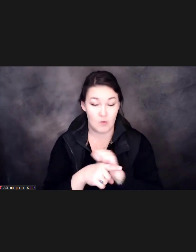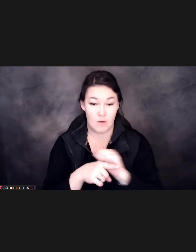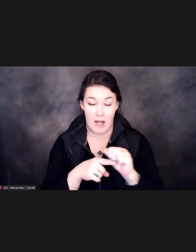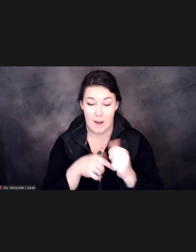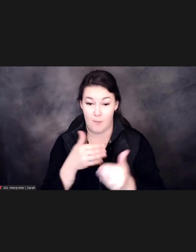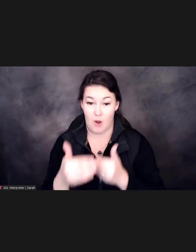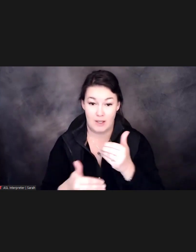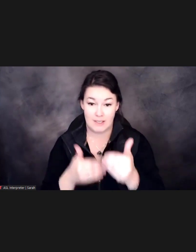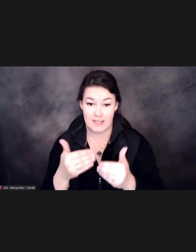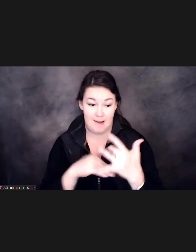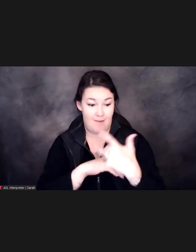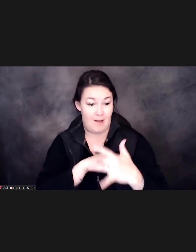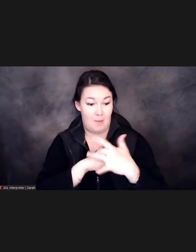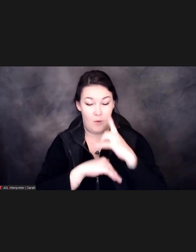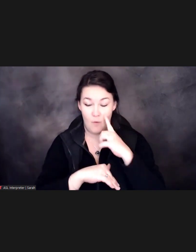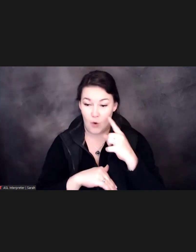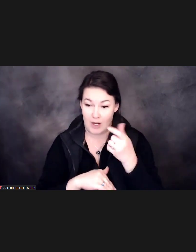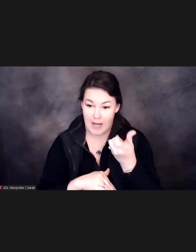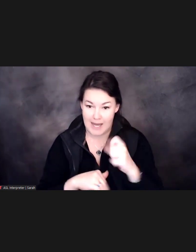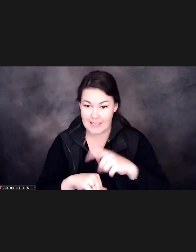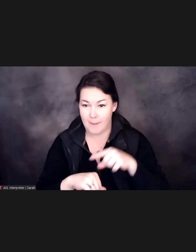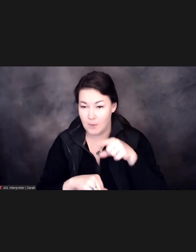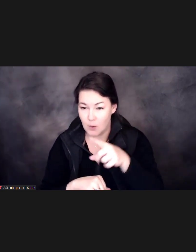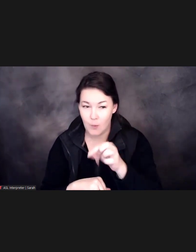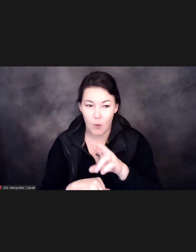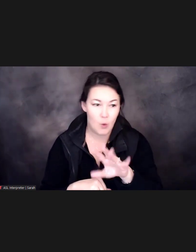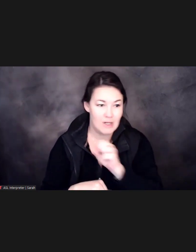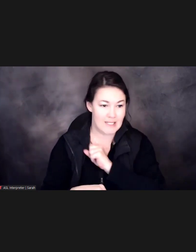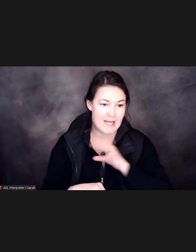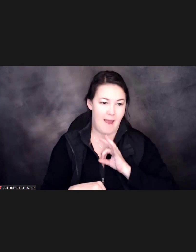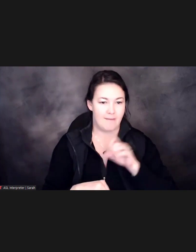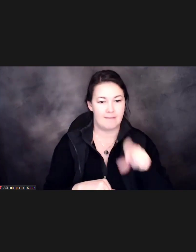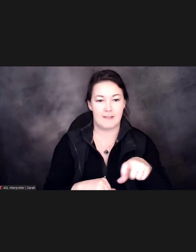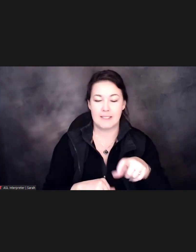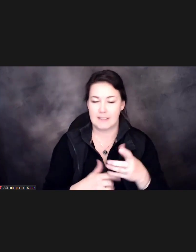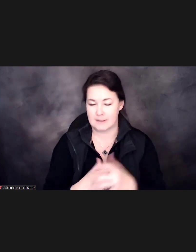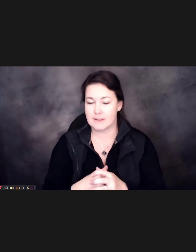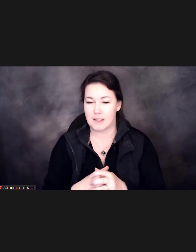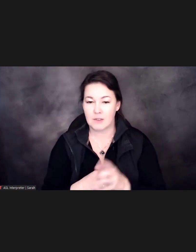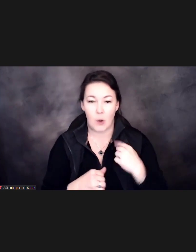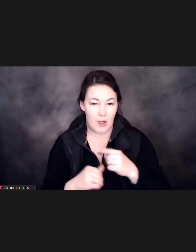available anytime you or your staff need it. So, we encourage you to check out that.